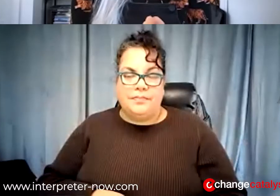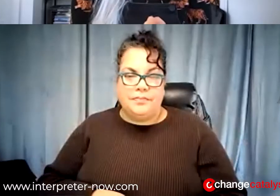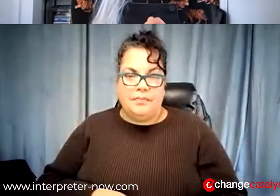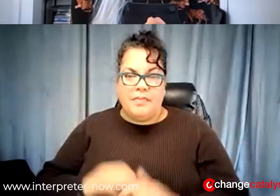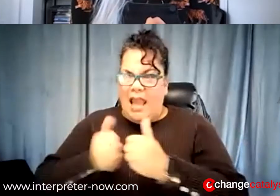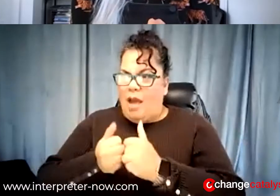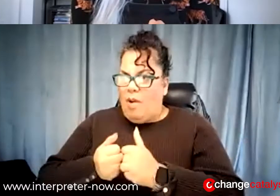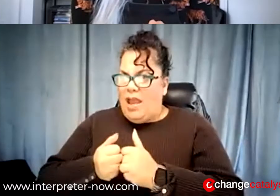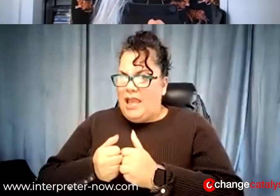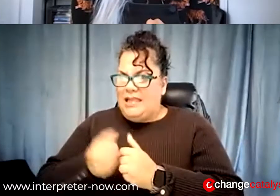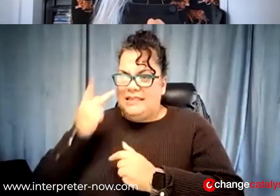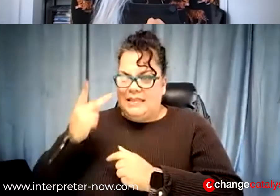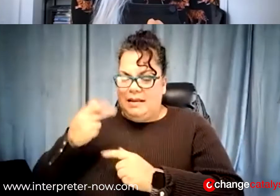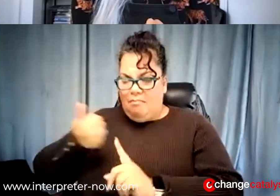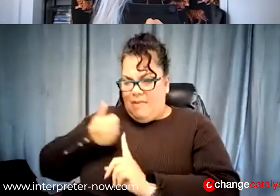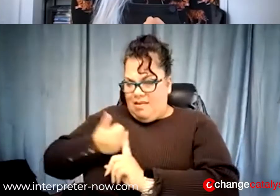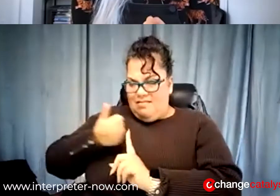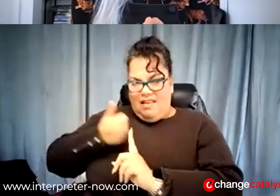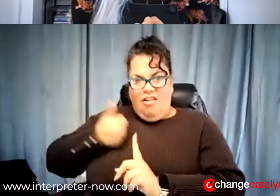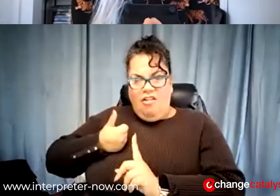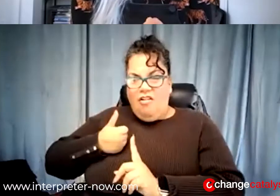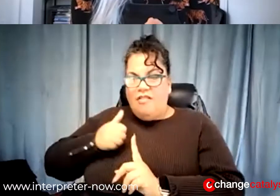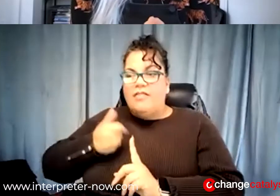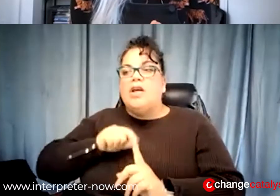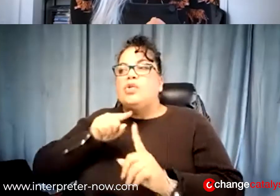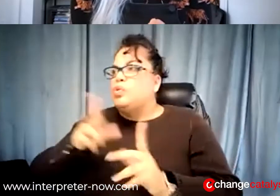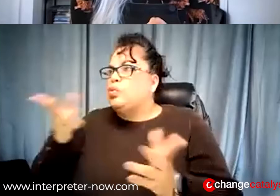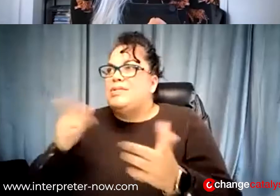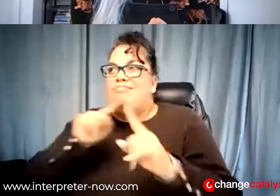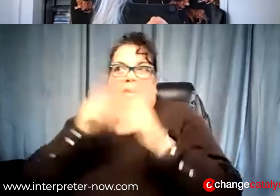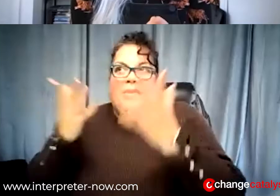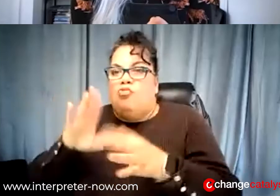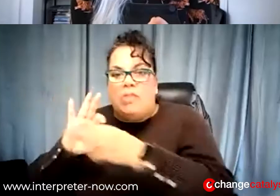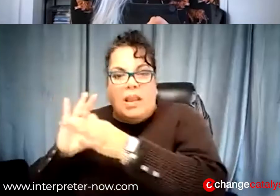yourself kind of things to relationships and, like you said, health things.